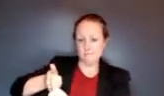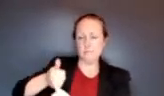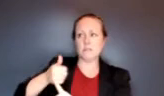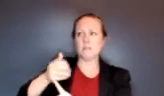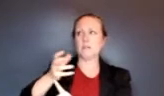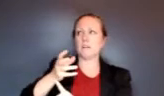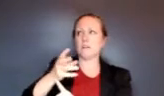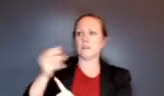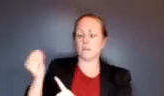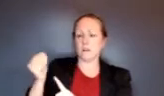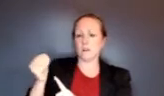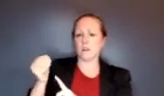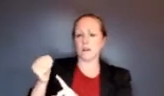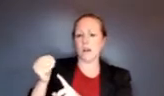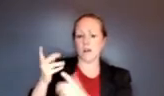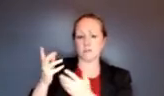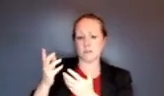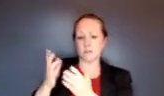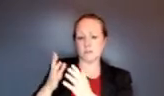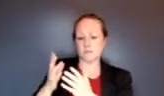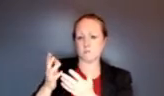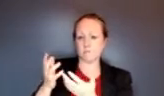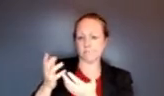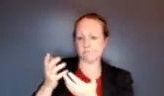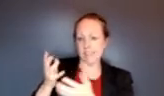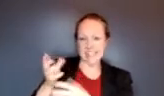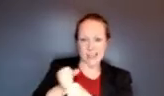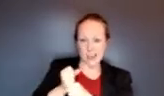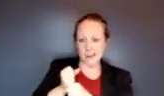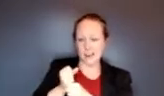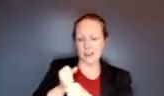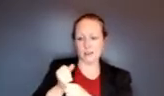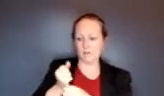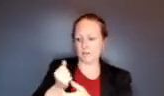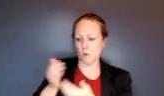sharing that and getting whatever strength you derive